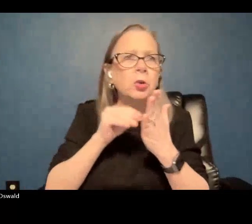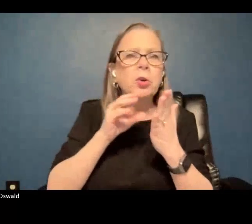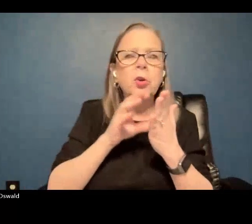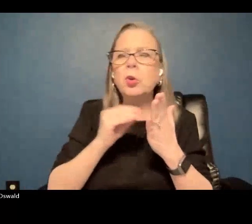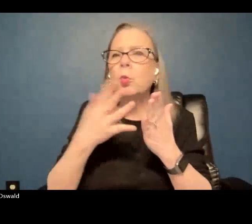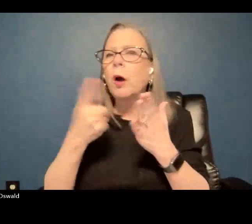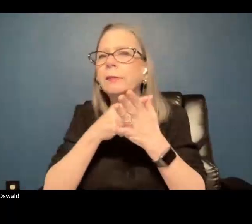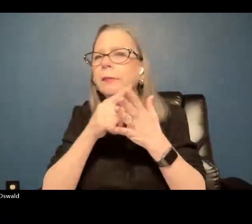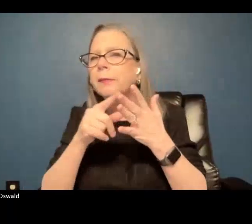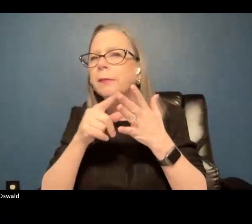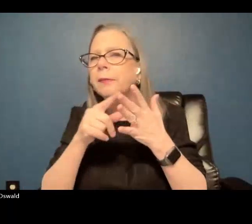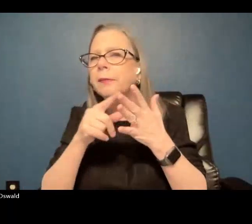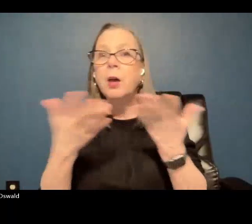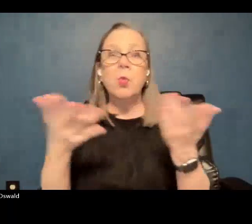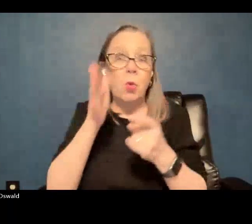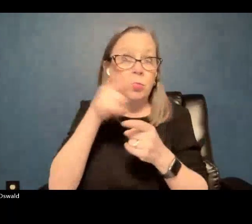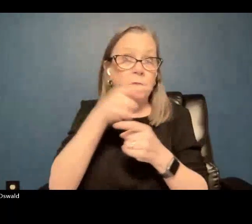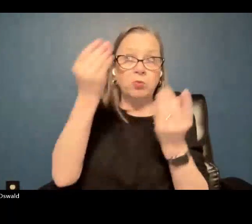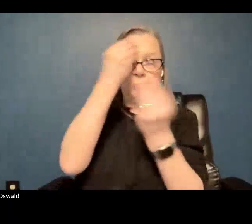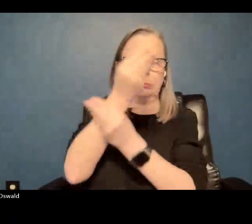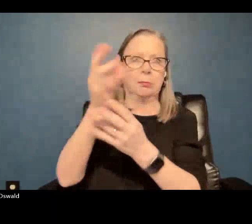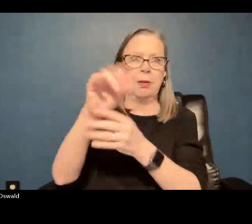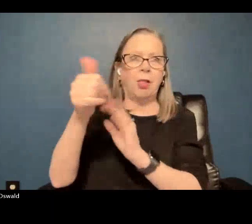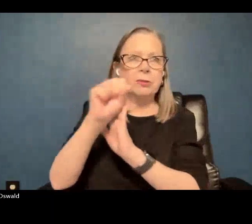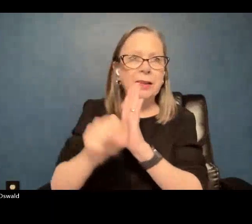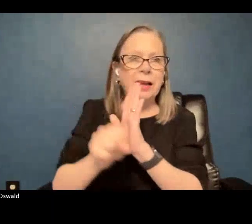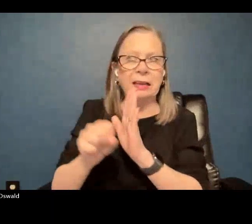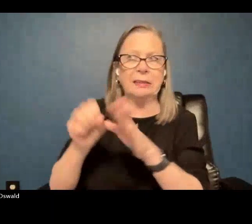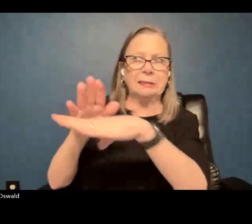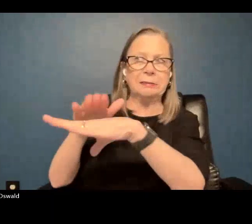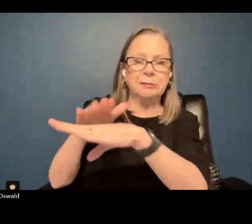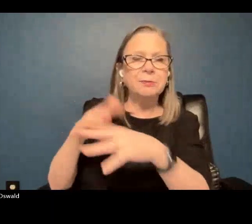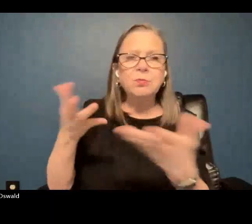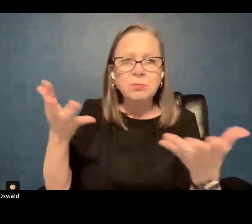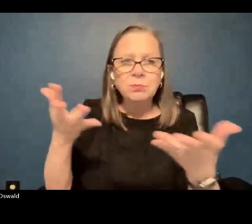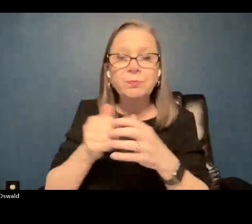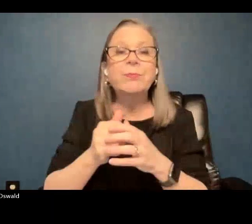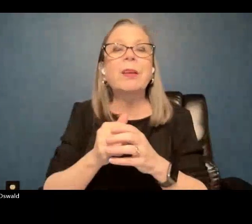We'll go ahead and start. So we, I know we at the Workforce Solutions